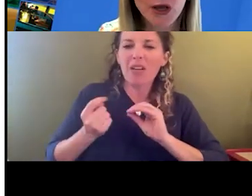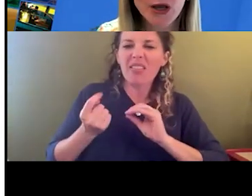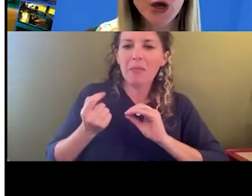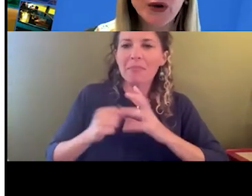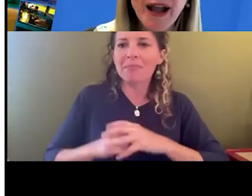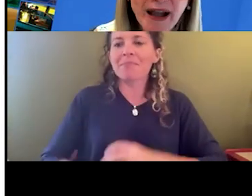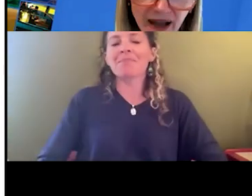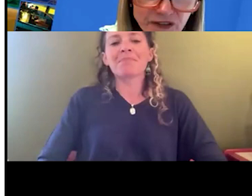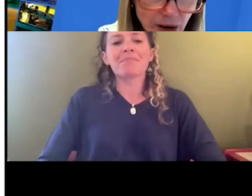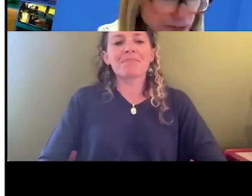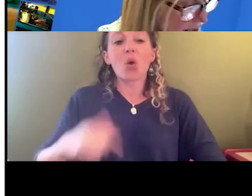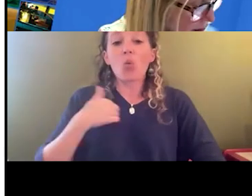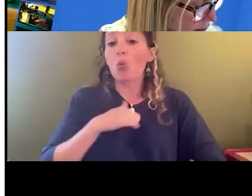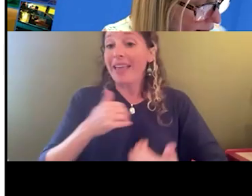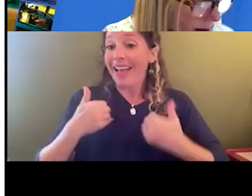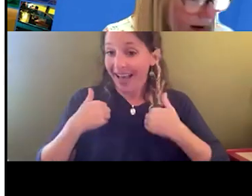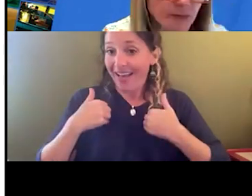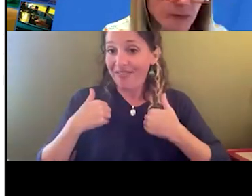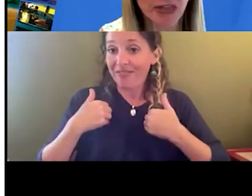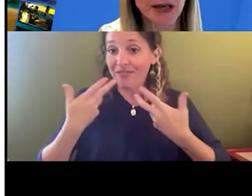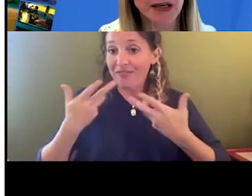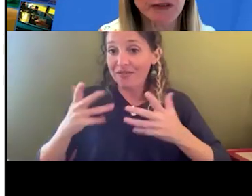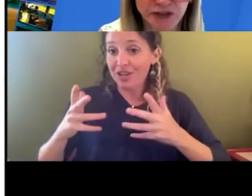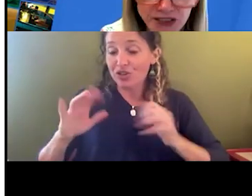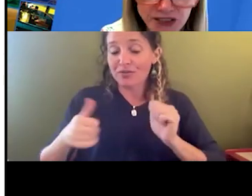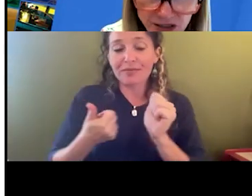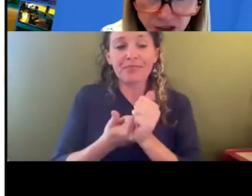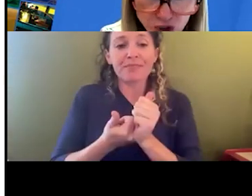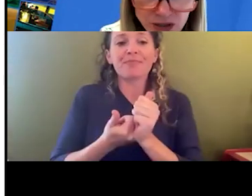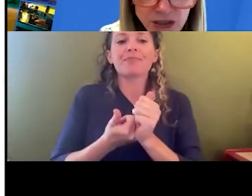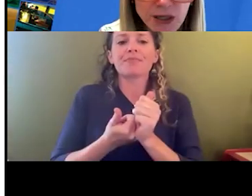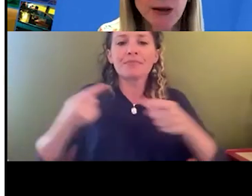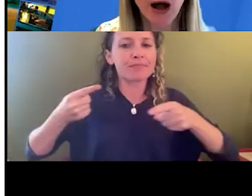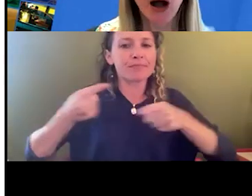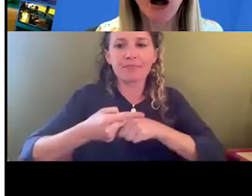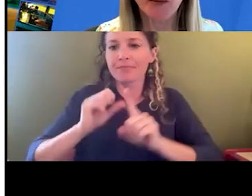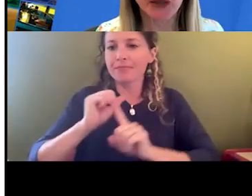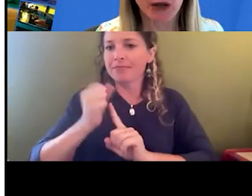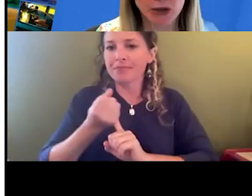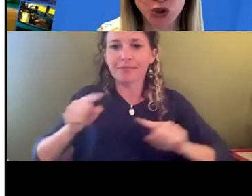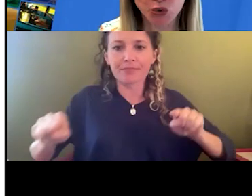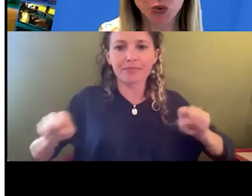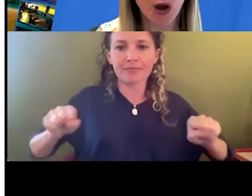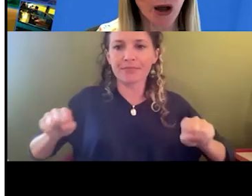We have updated the conflicting conditions to